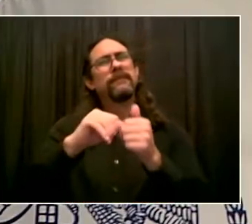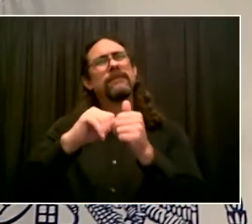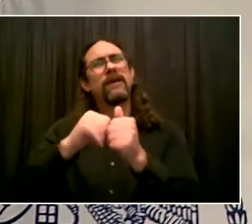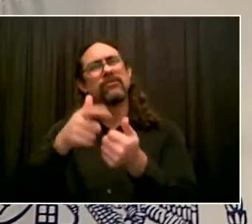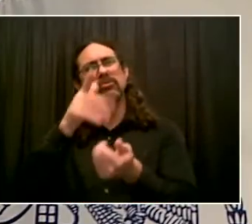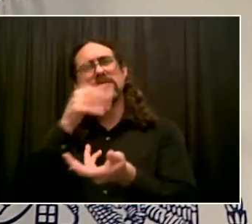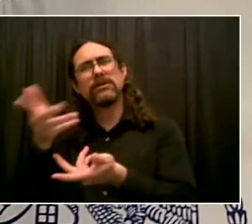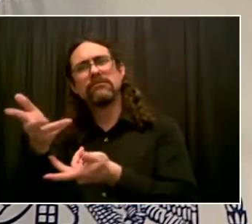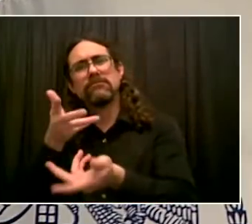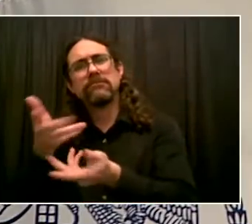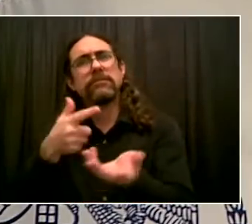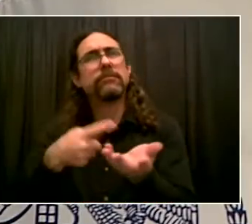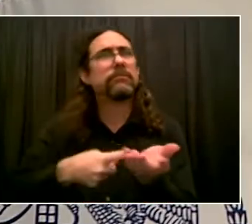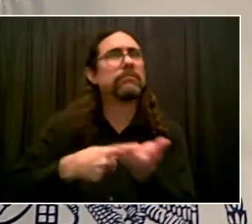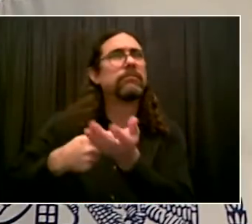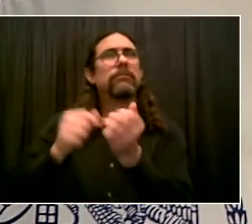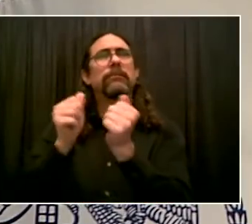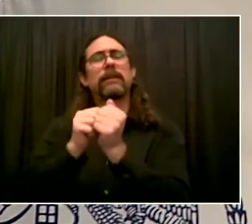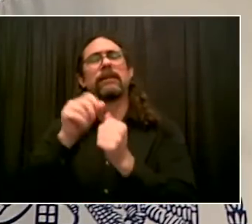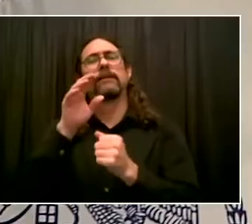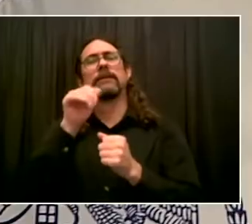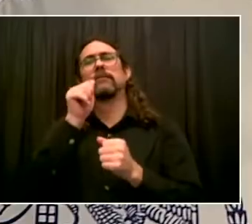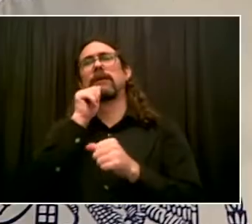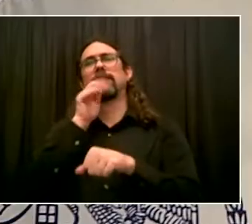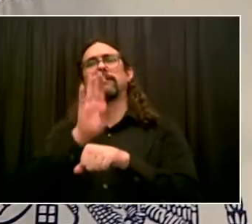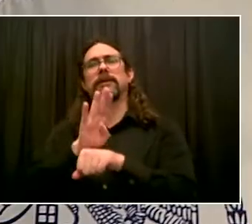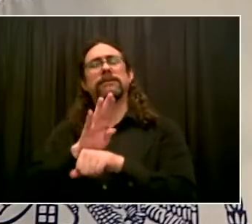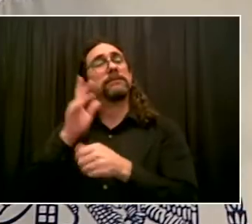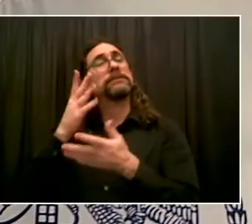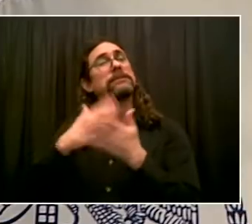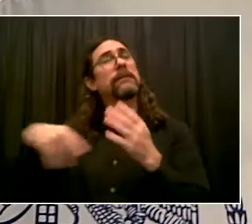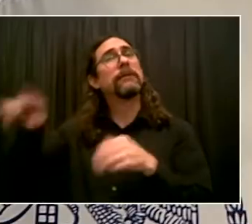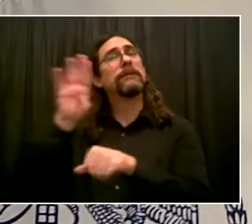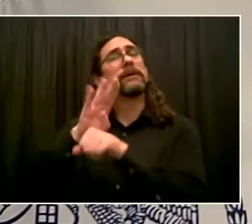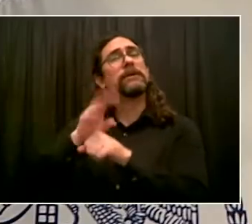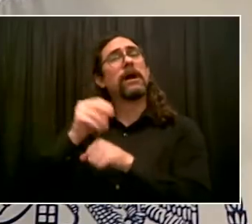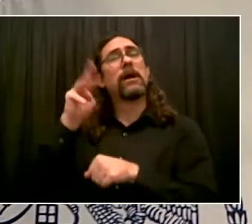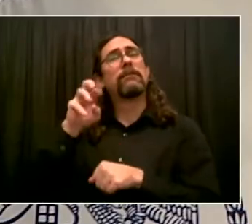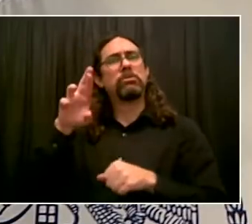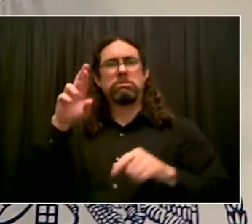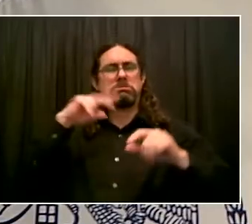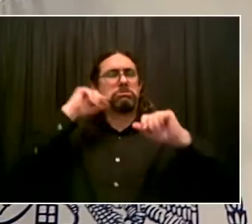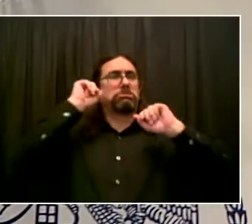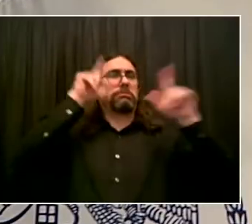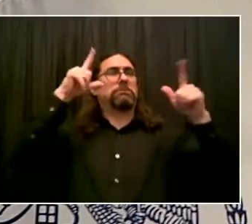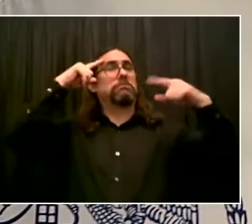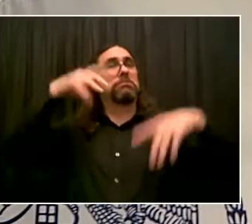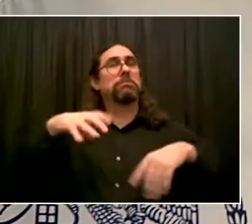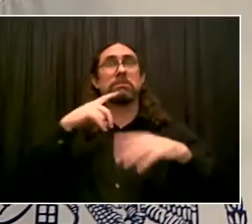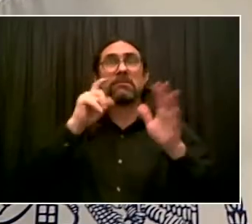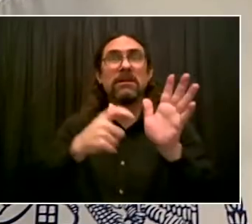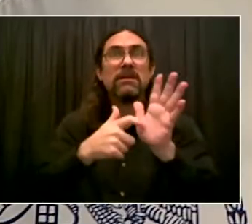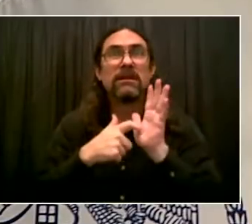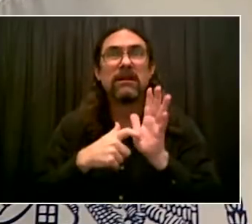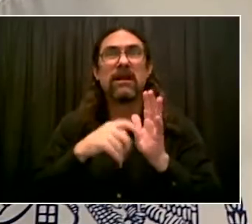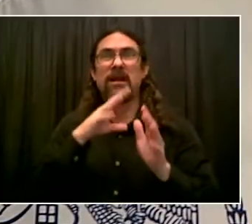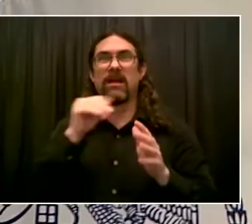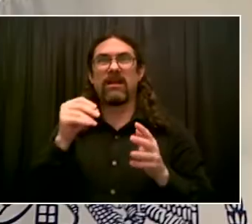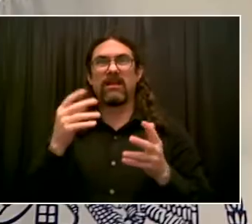MANY MORE DETAILS HOW YOU DISCUSS WITH THE PRIVATE SECTOR COMPANIES, SOME PEOPLE ANNOUNCED TODAY ETHY WERE